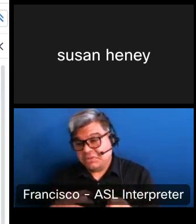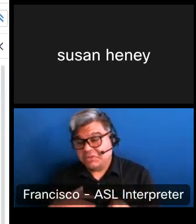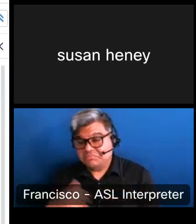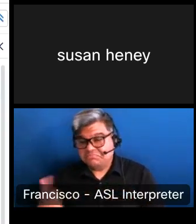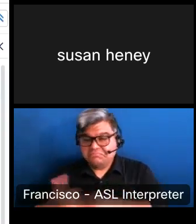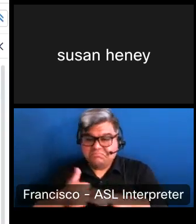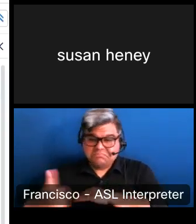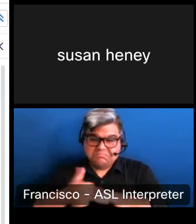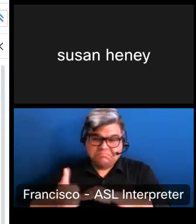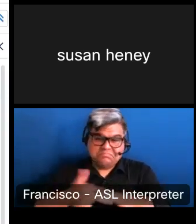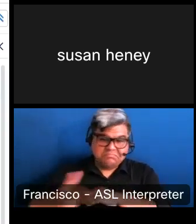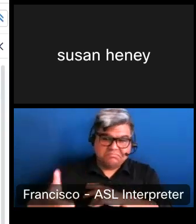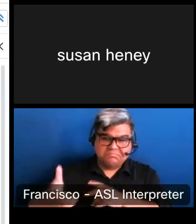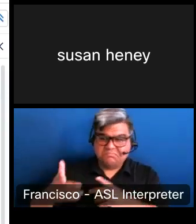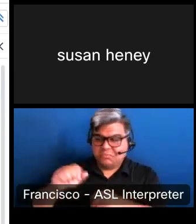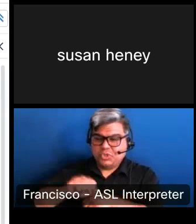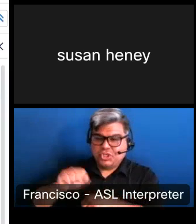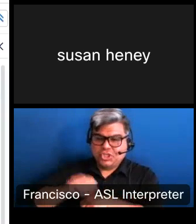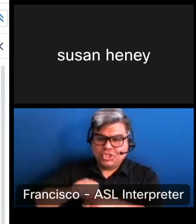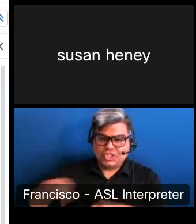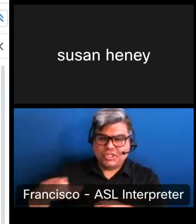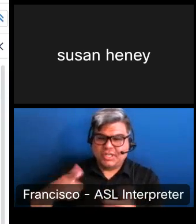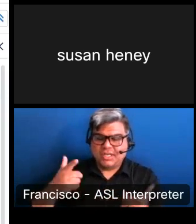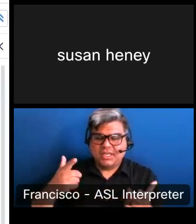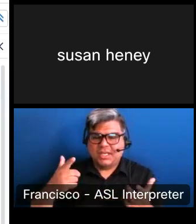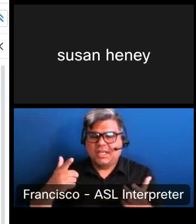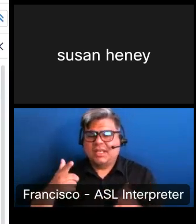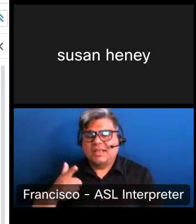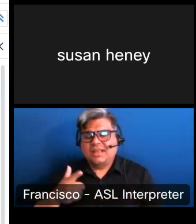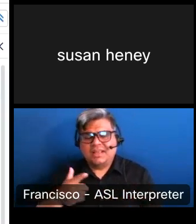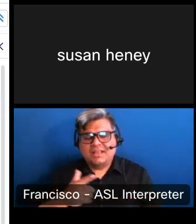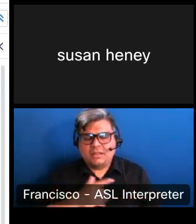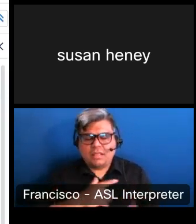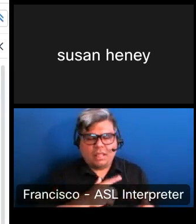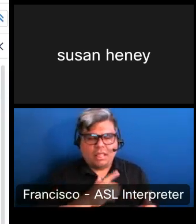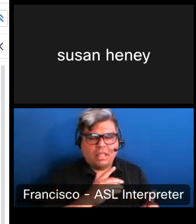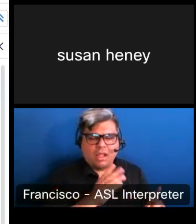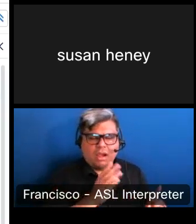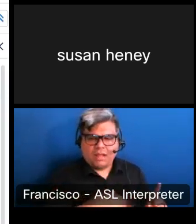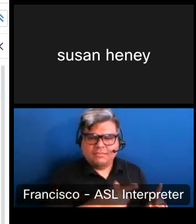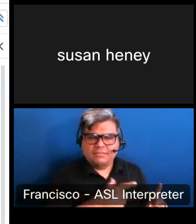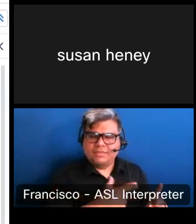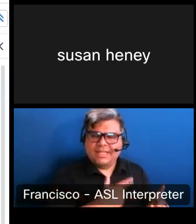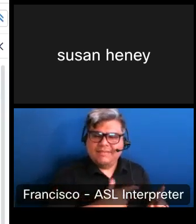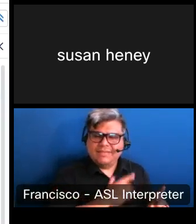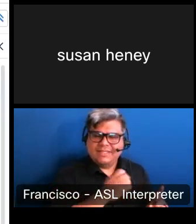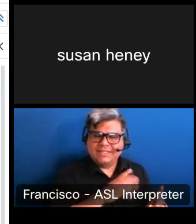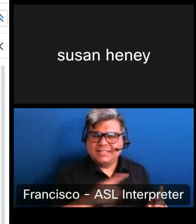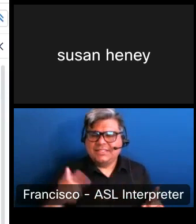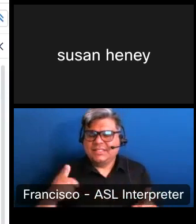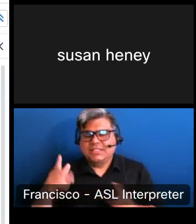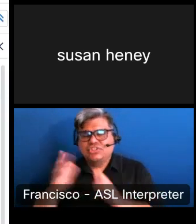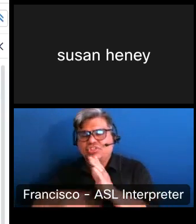DC because it's cheaper to live in Northwest DC than in Bethesda, Maryland. Okay? Now, it's also